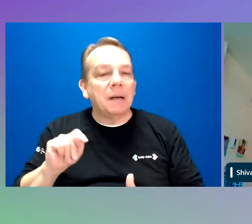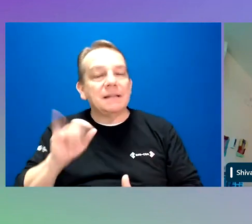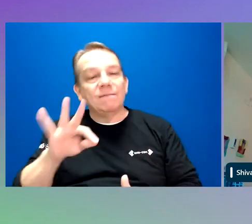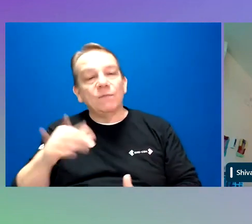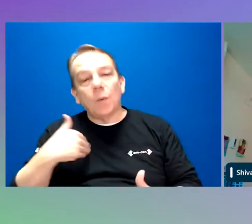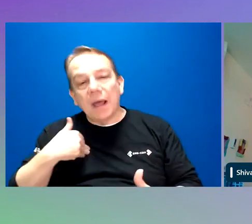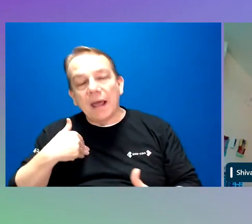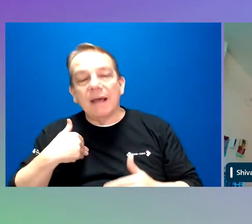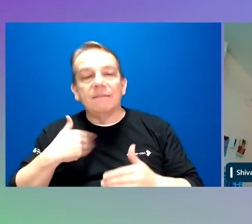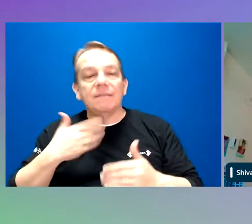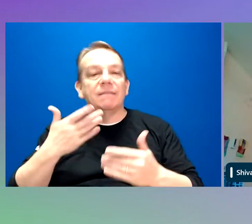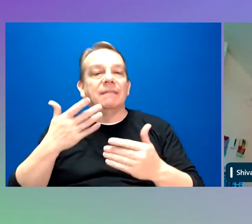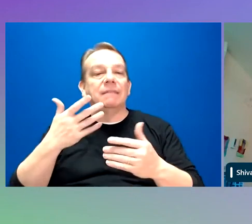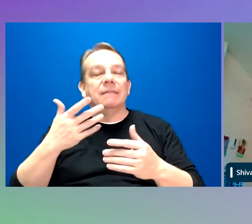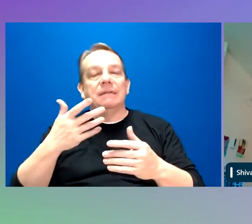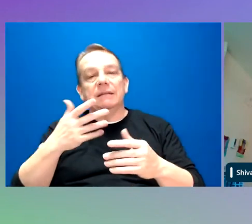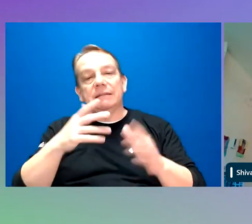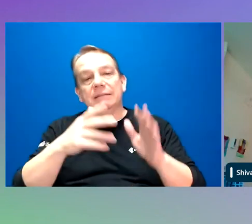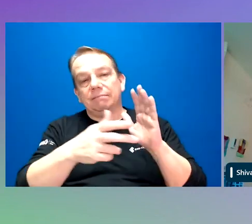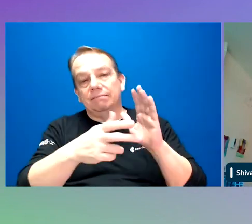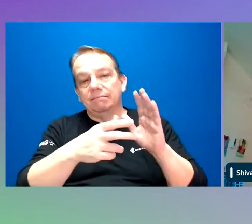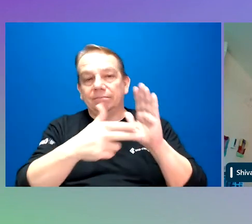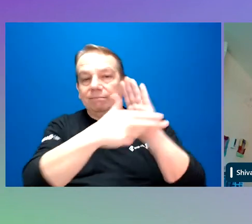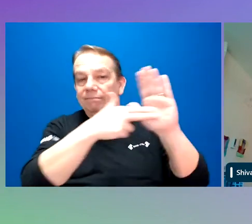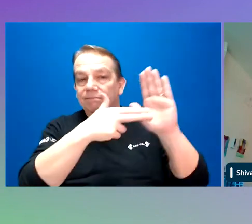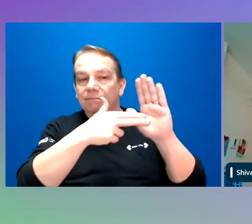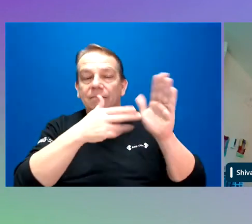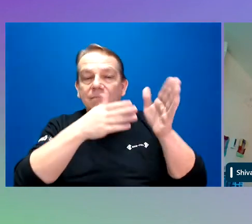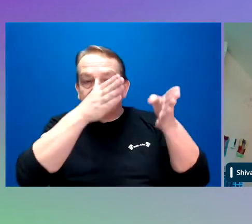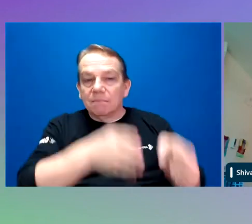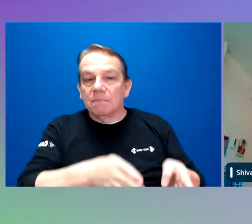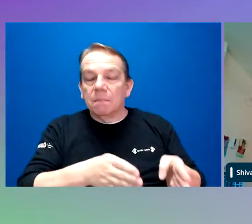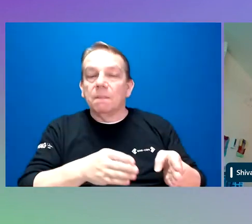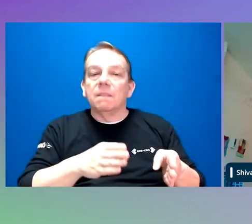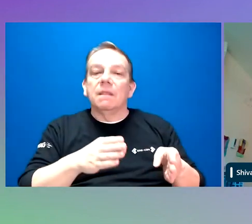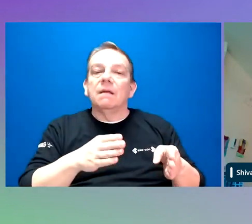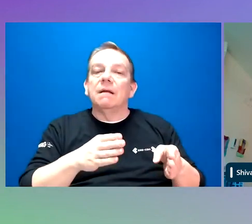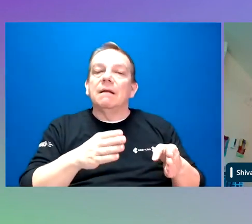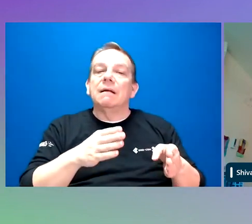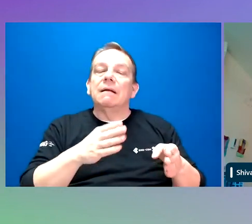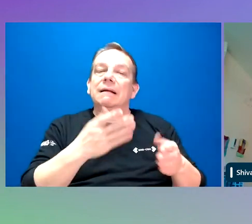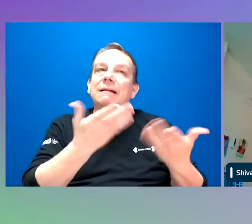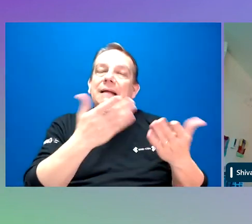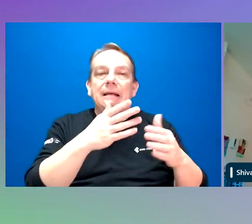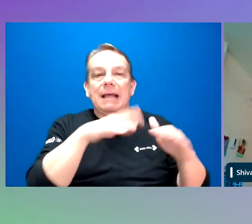accessibility testers and devs,